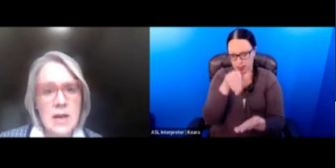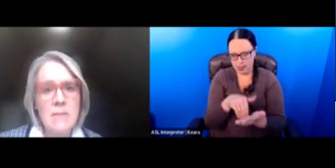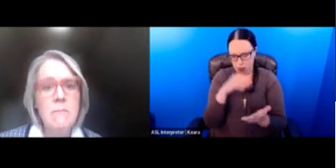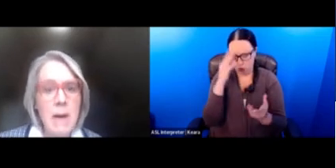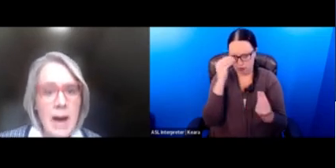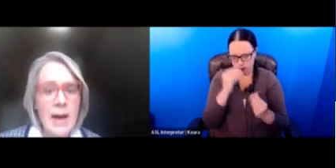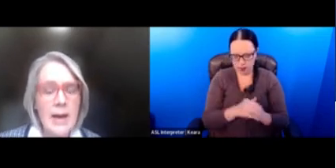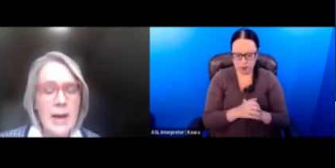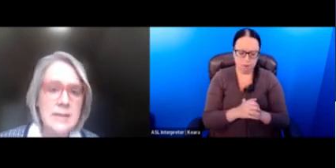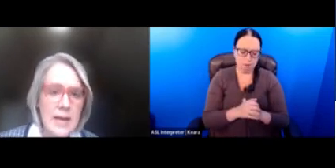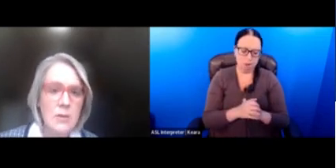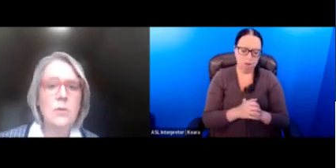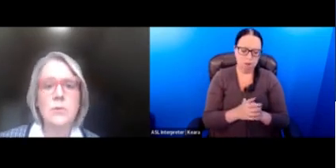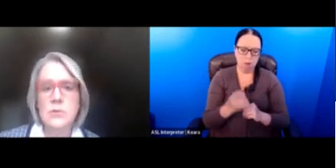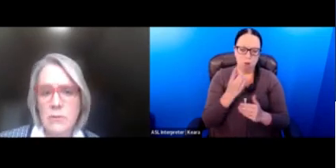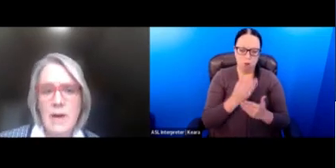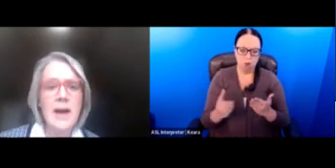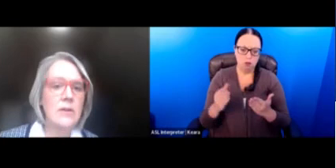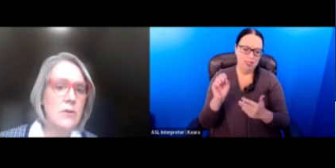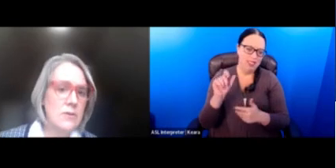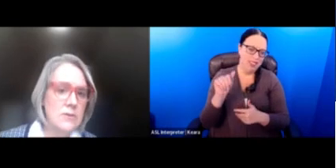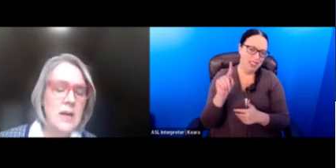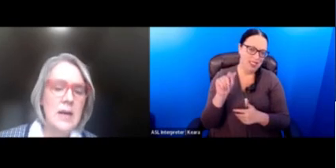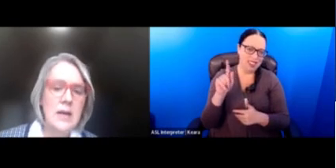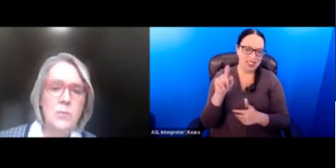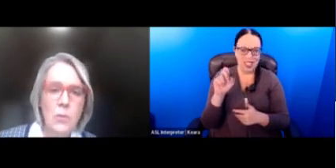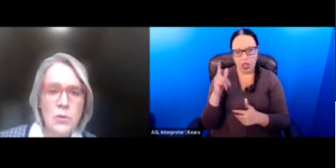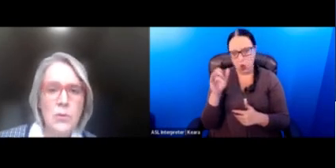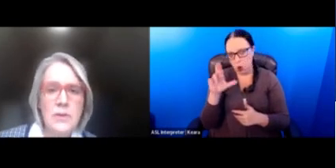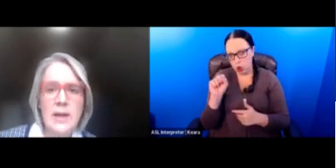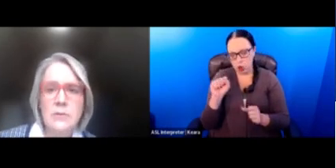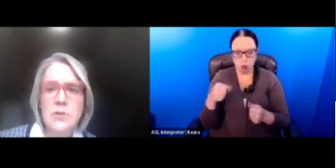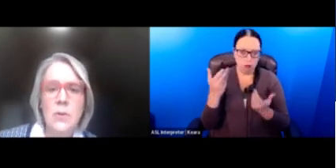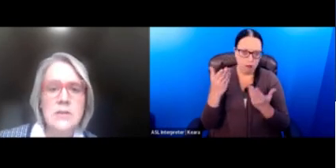of a risk tool. We had a risktal That was a standard format that